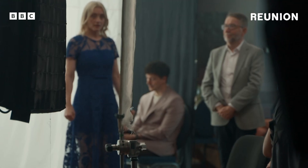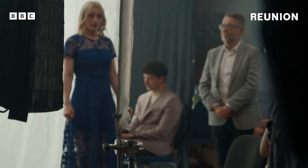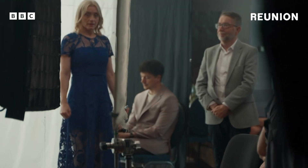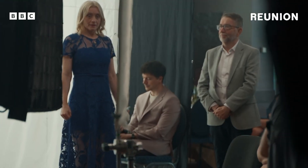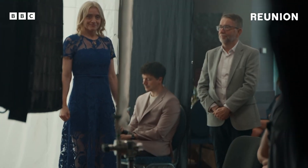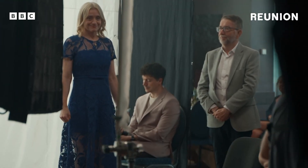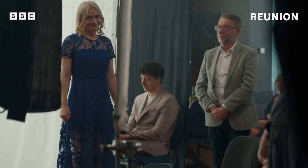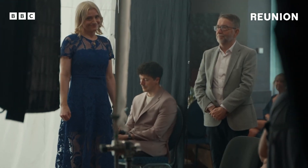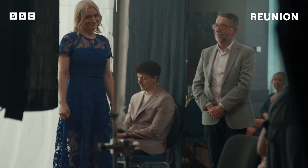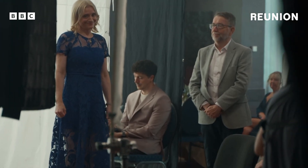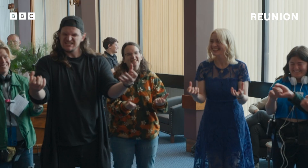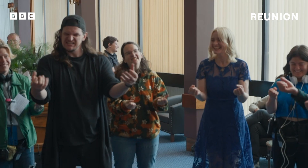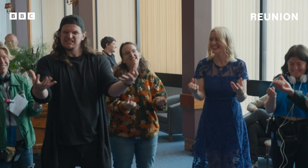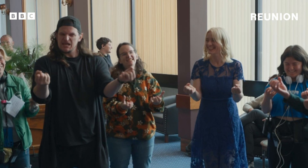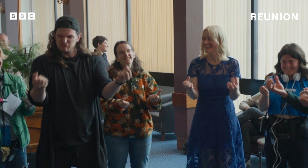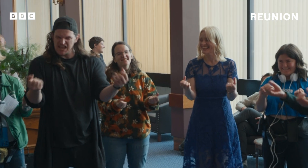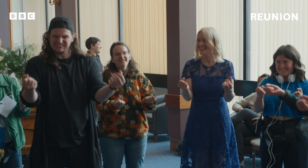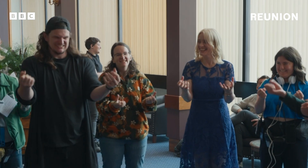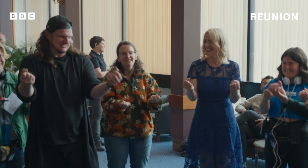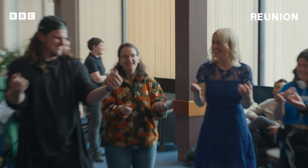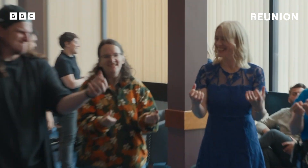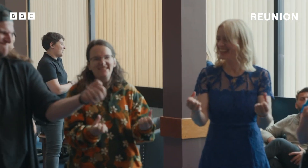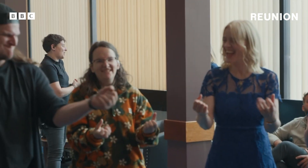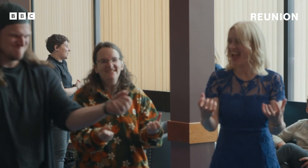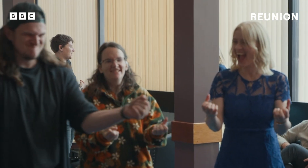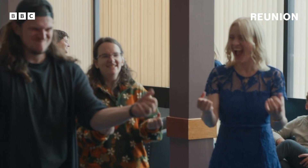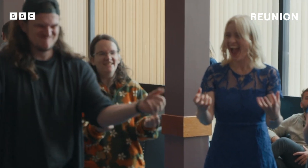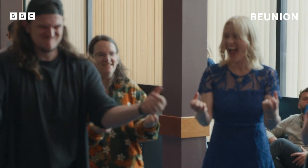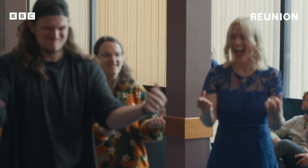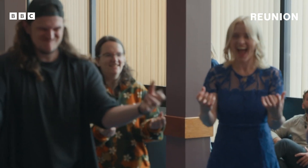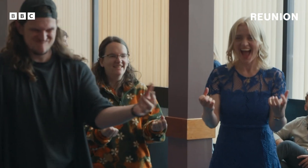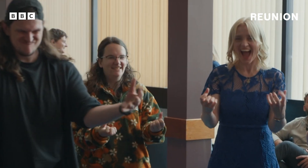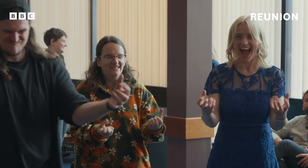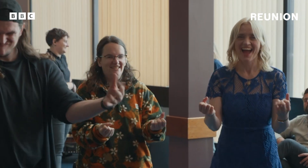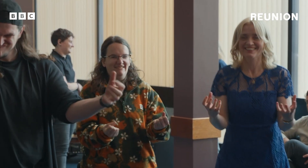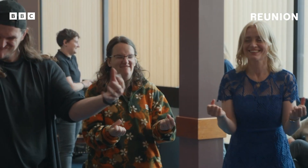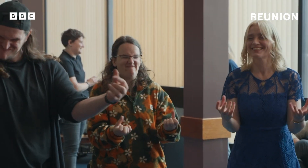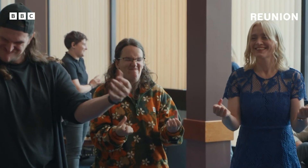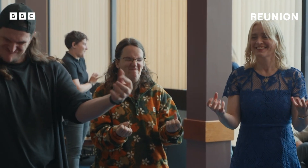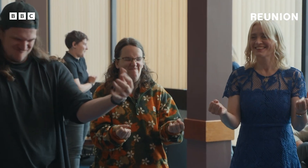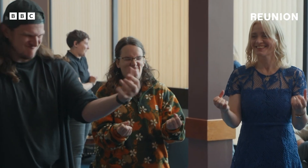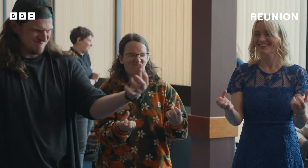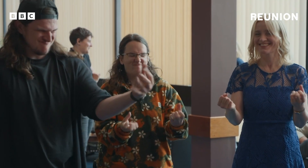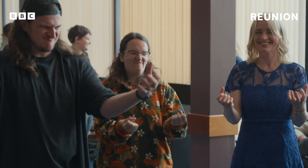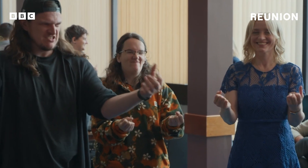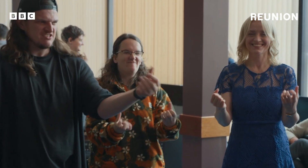We've had a really good giggle along the way. And even just having a cup of tea with everybody, I'm having to sign all the time. So, it's immersion, you know.